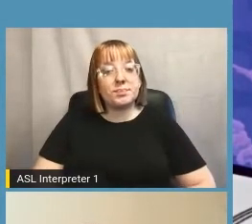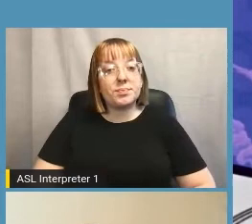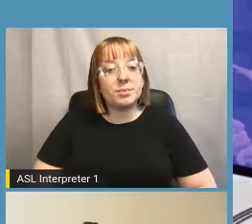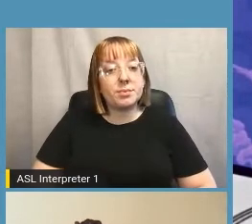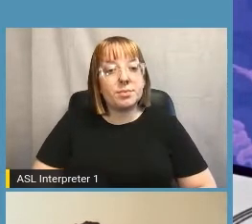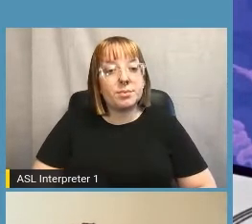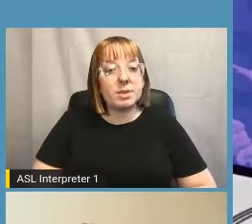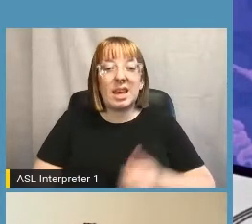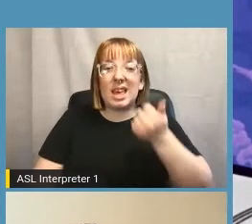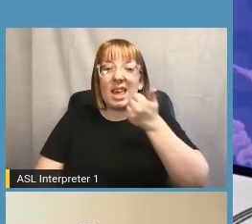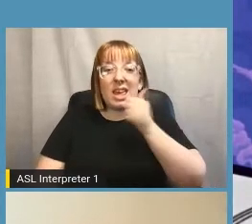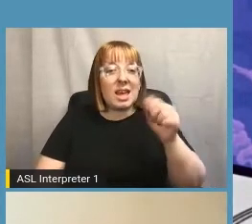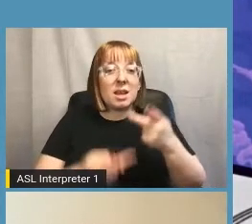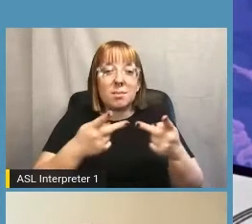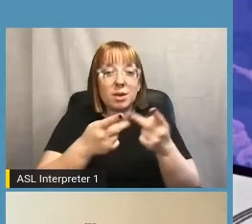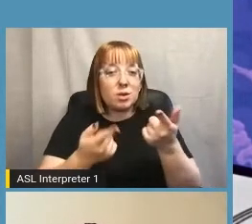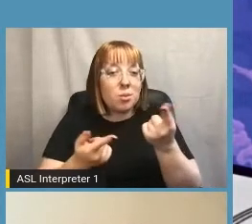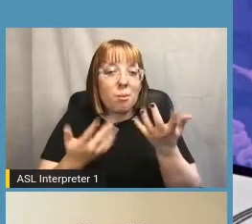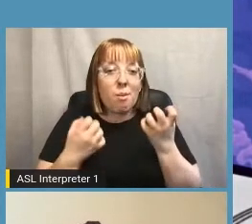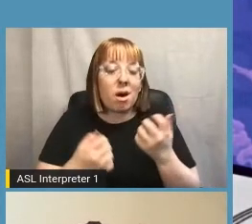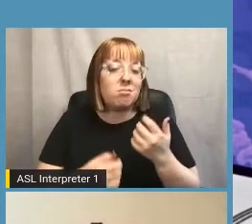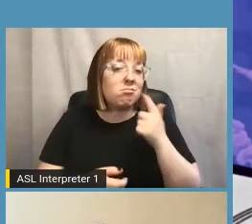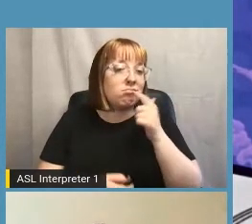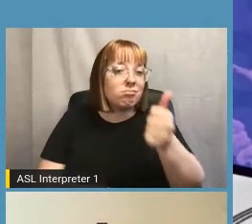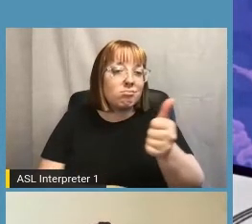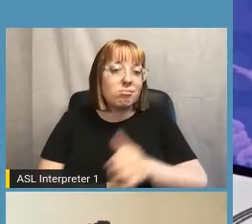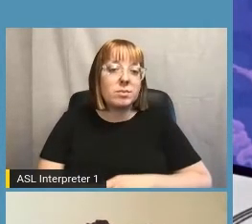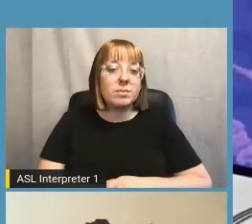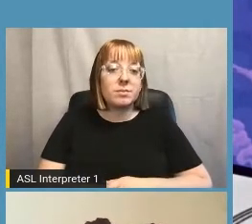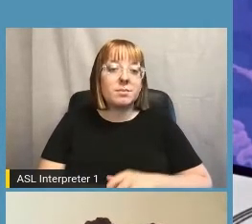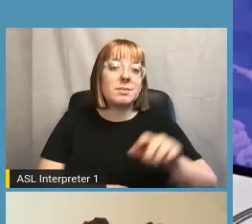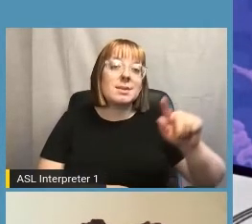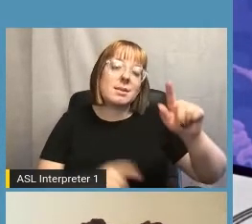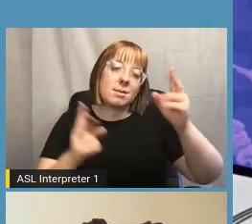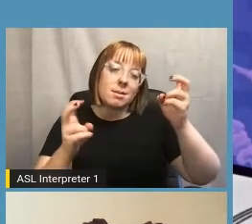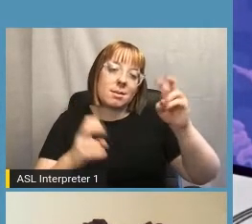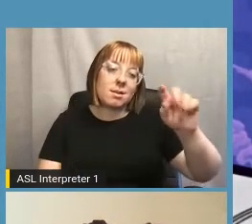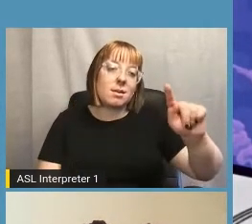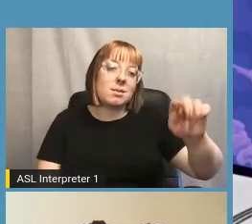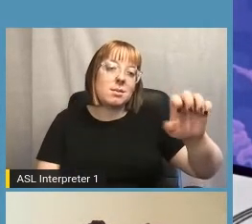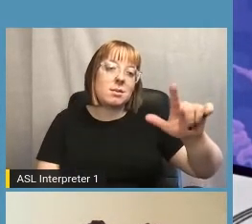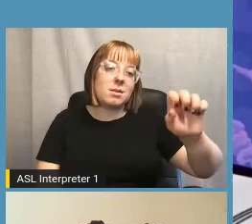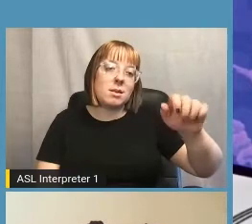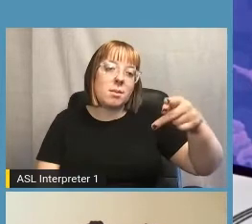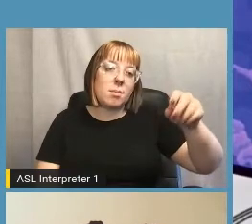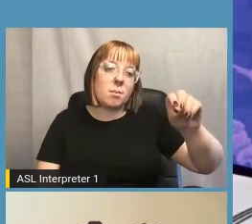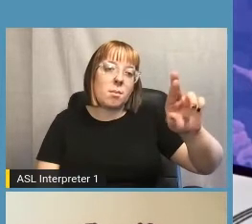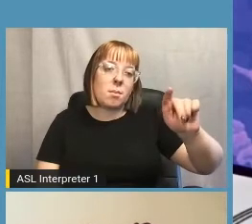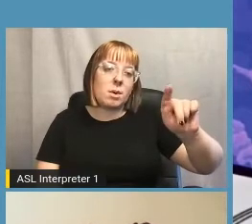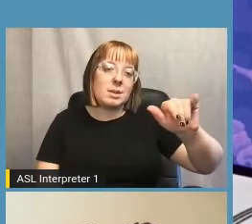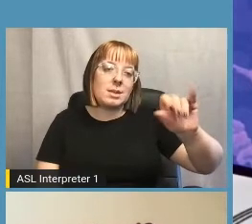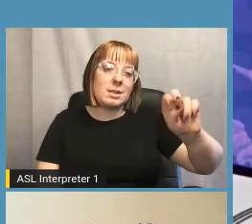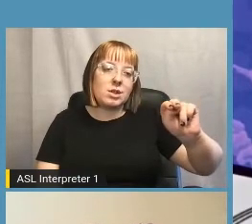you want um so there's teleportation allowed um in second life so i'm gonna play it a little bit just